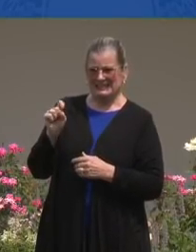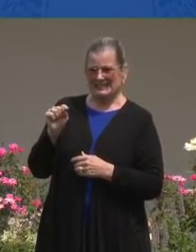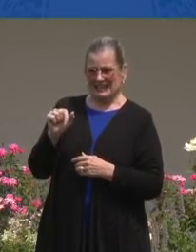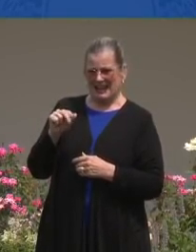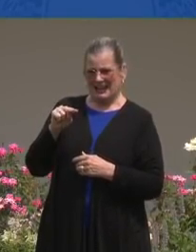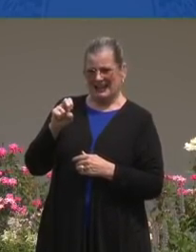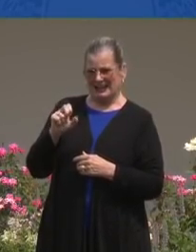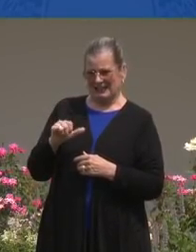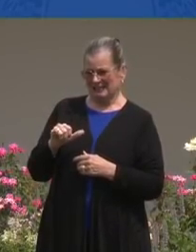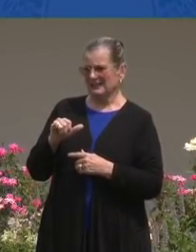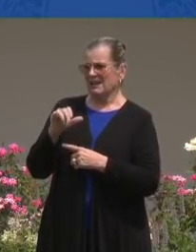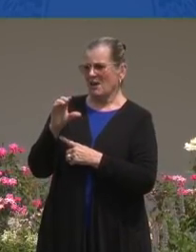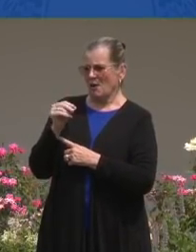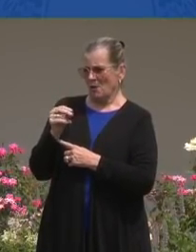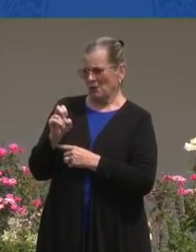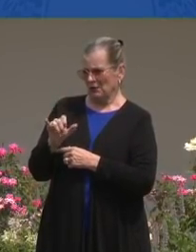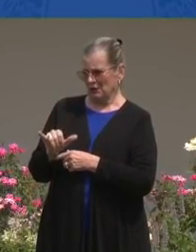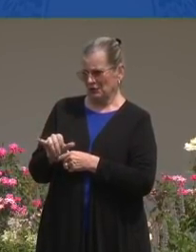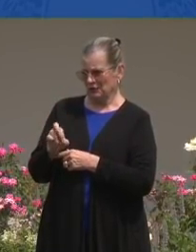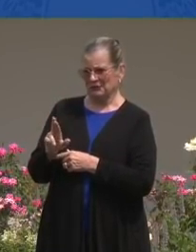And Congressman Tony Coelho.